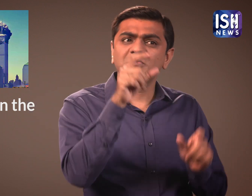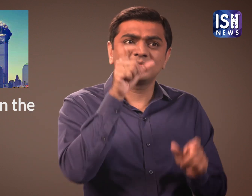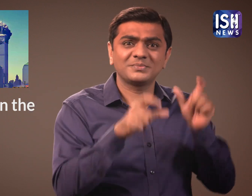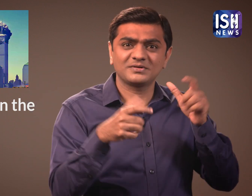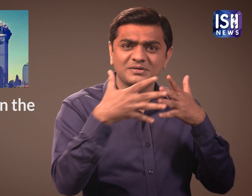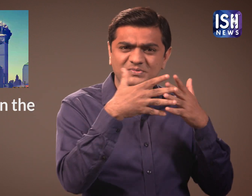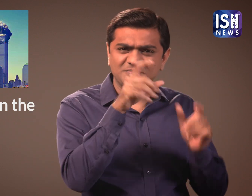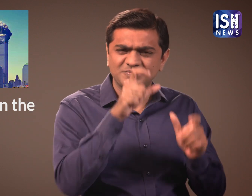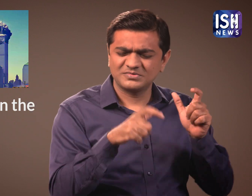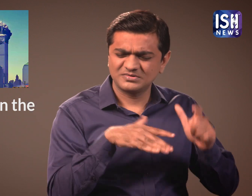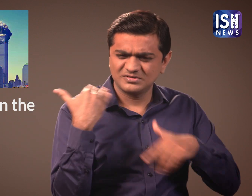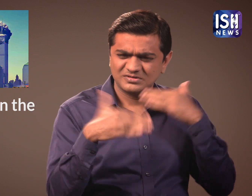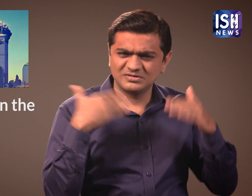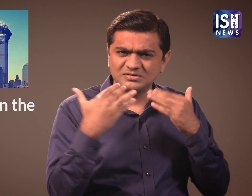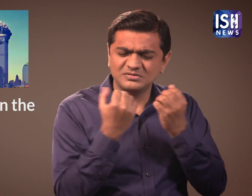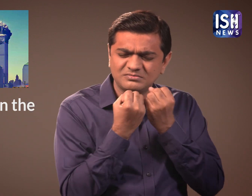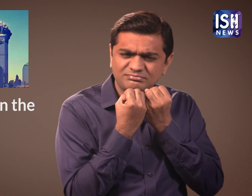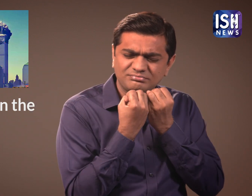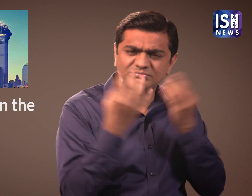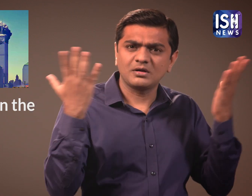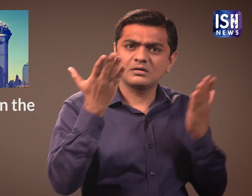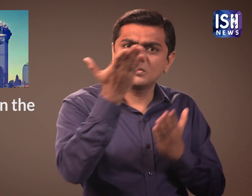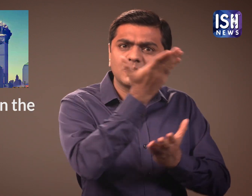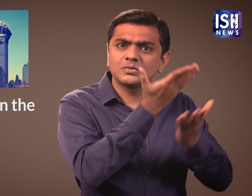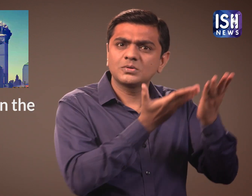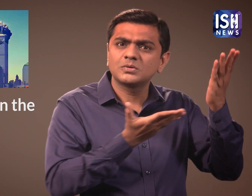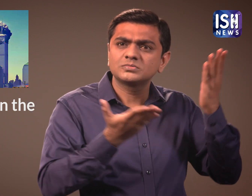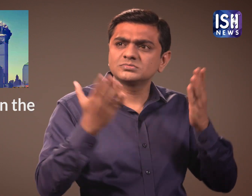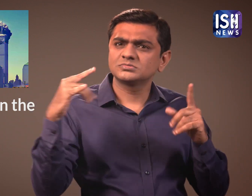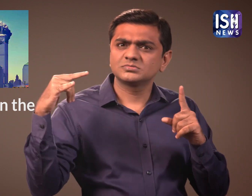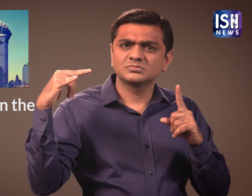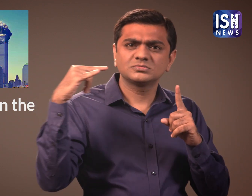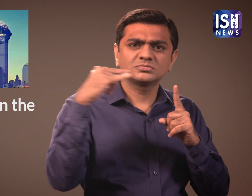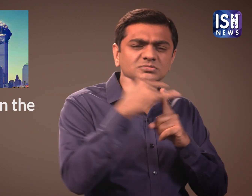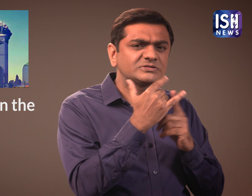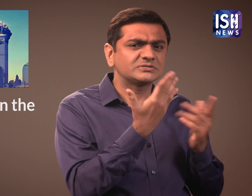Many Americans lost their lives in these attacks.